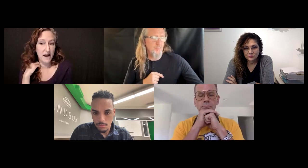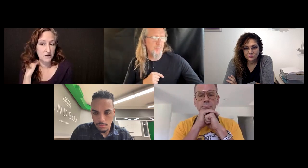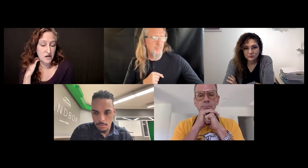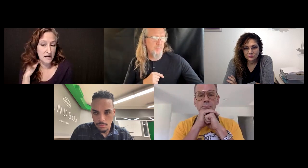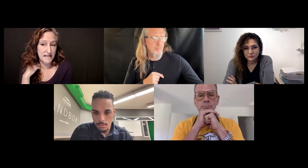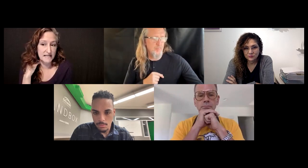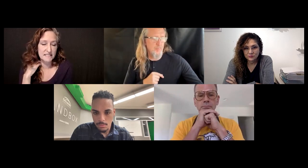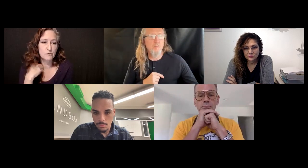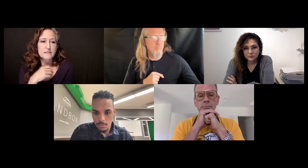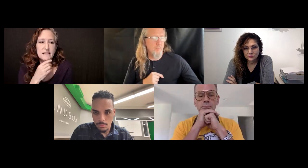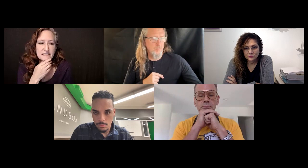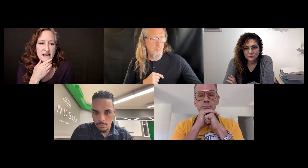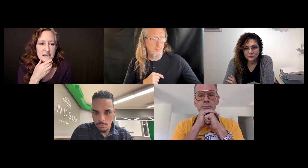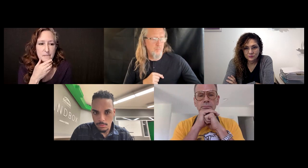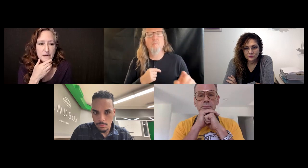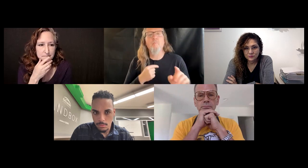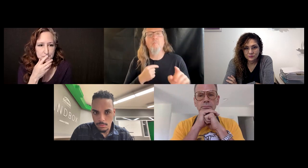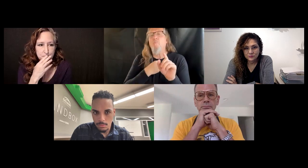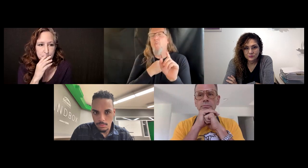And we'll discuss that in a bit